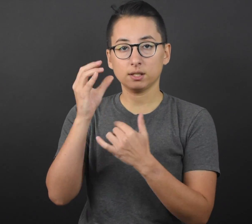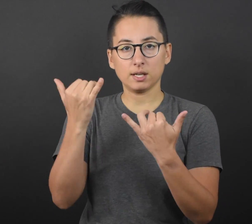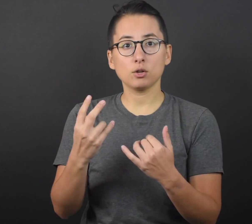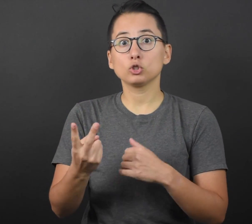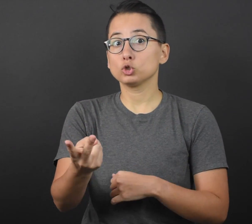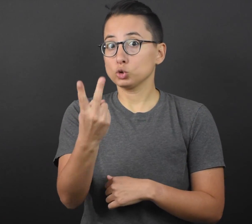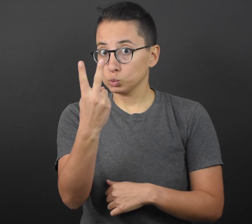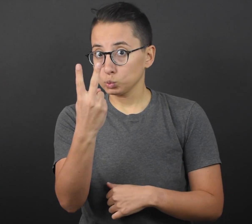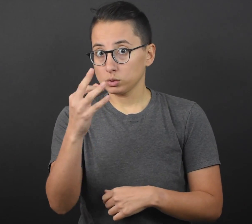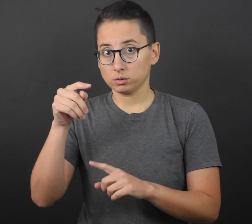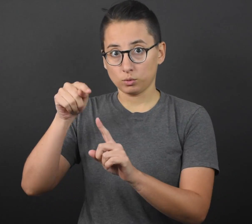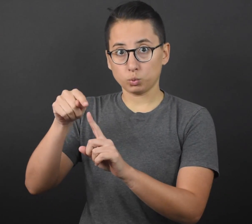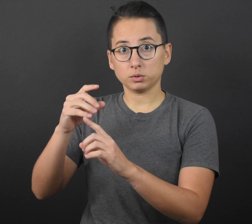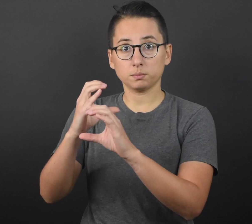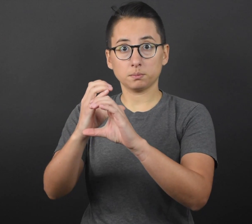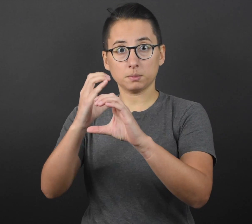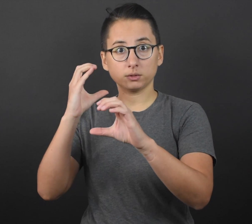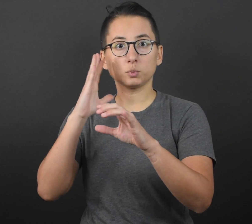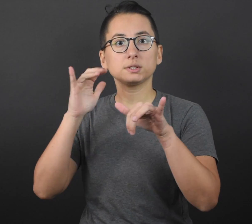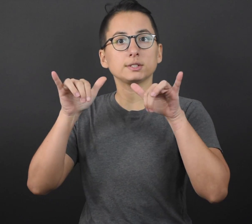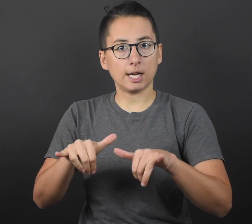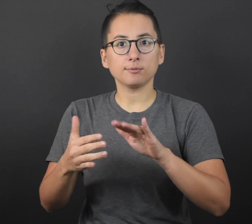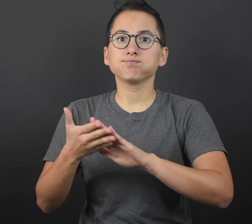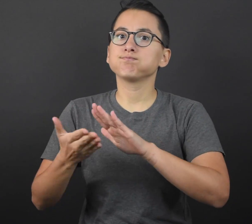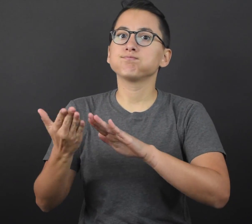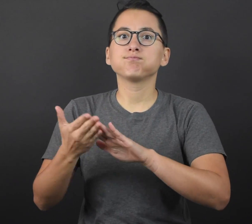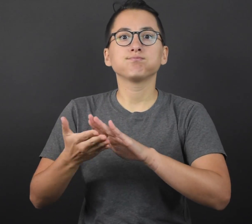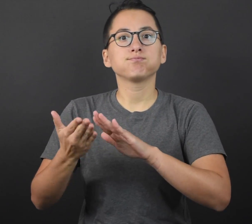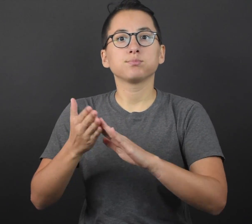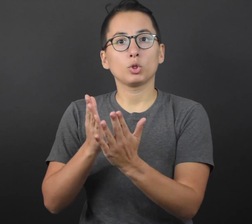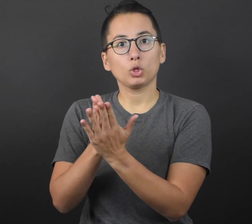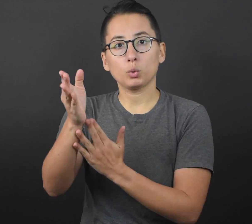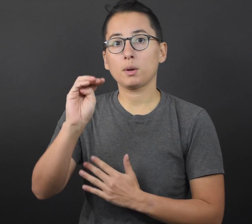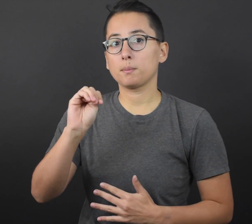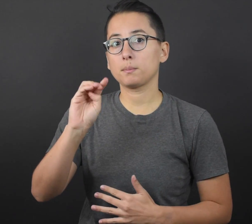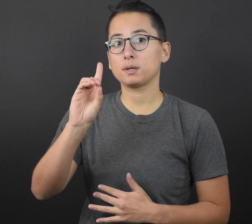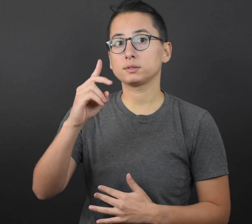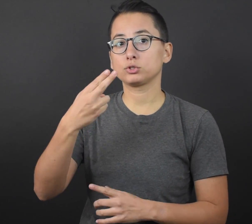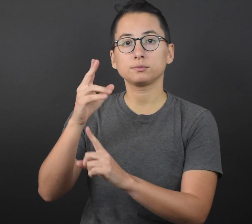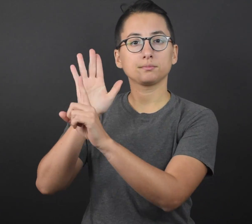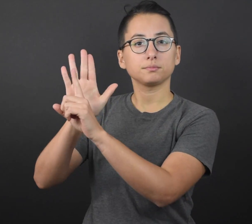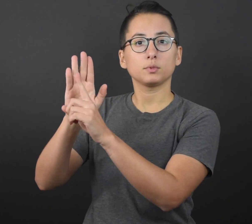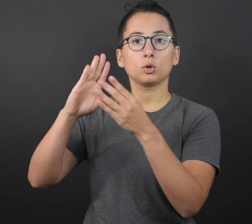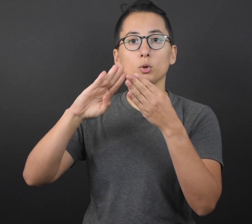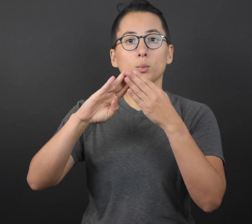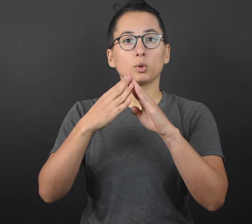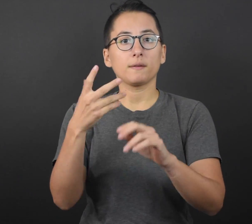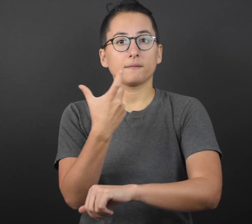Two of the mobile vaccination units will remain in use through MDH’s community vaccination program.